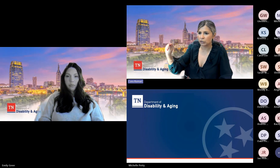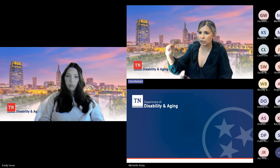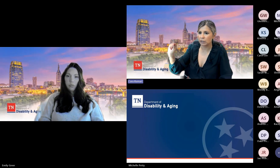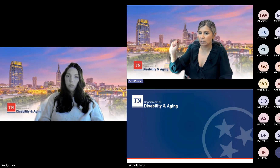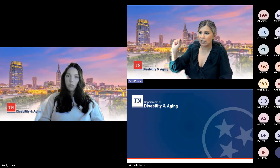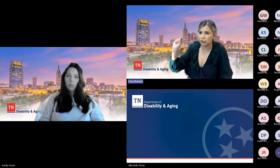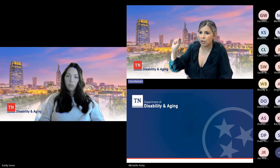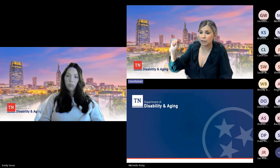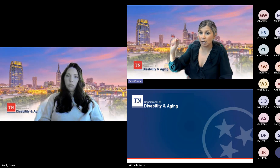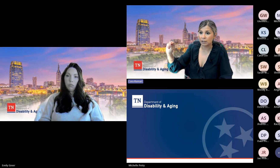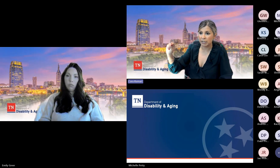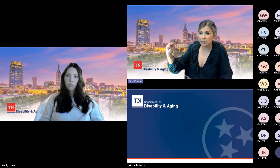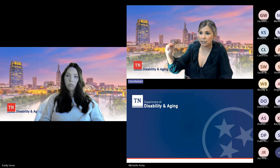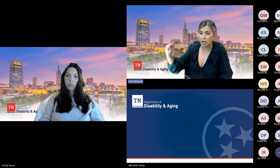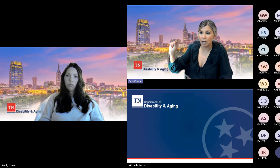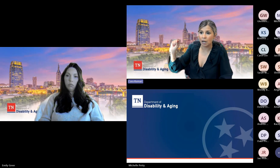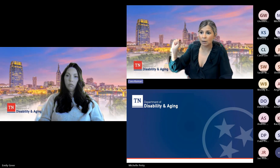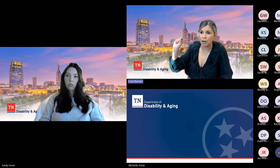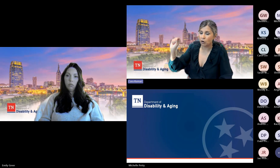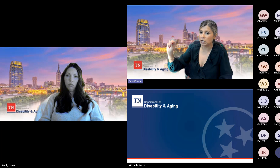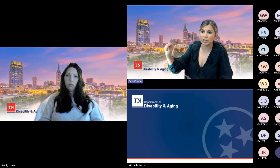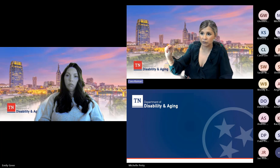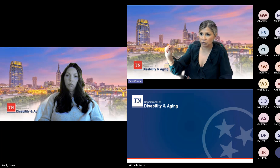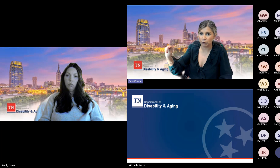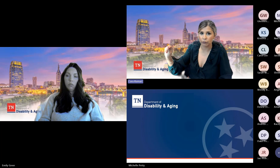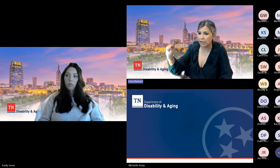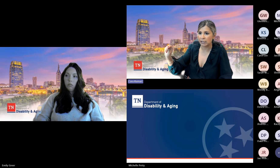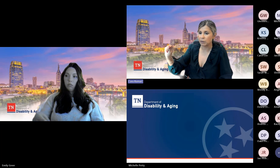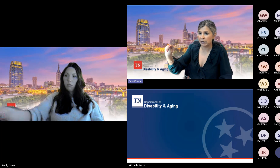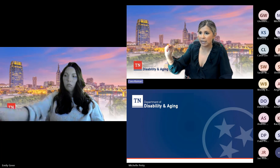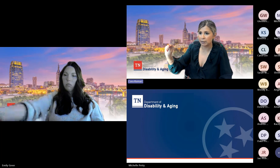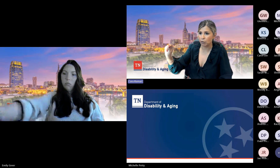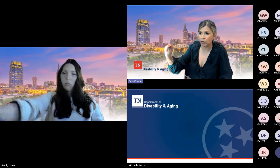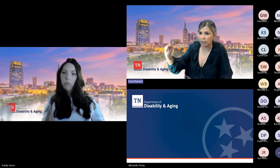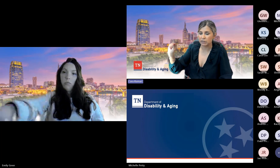Children that are not documented are not eligible for any of the Medicaid programs.